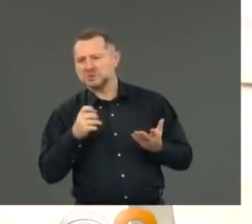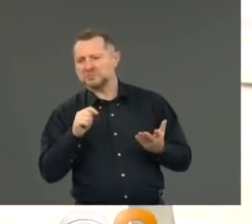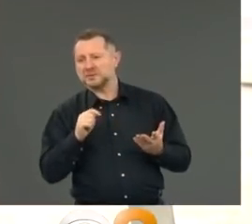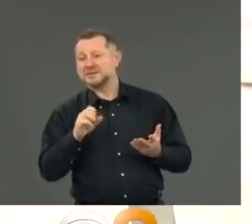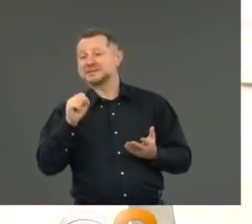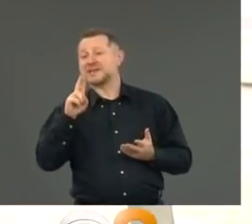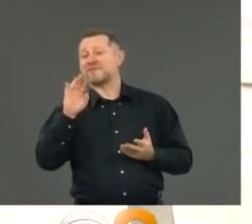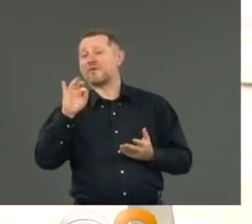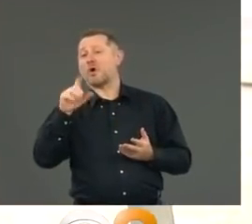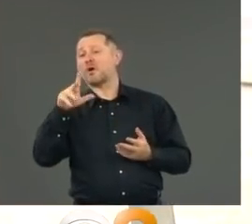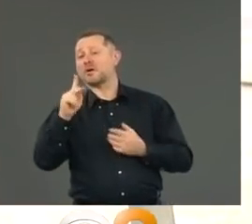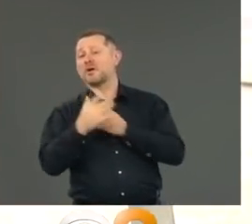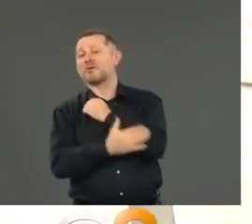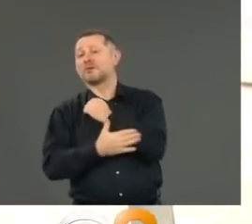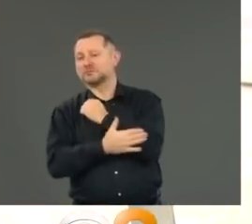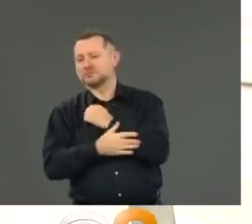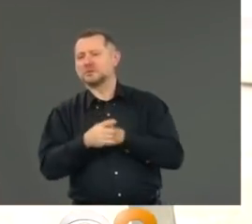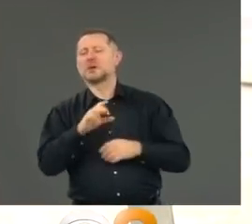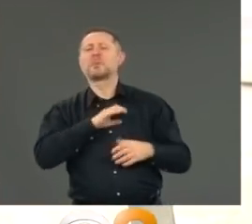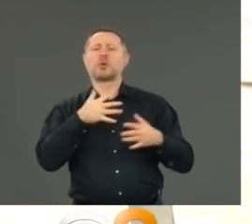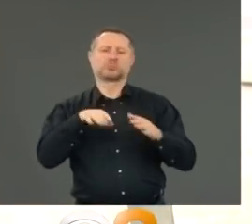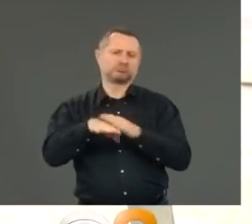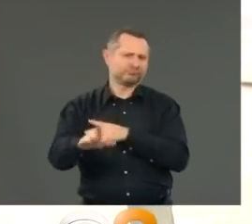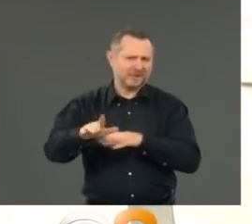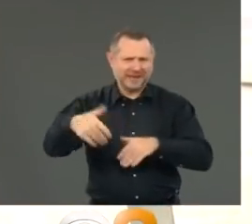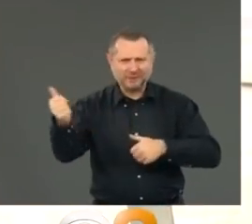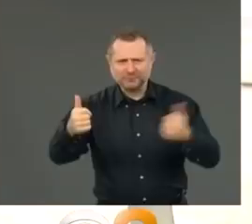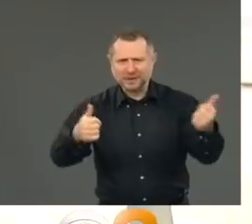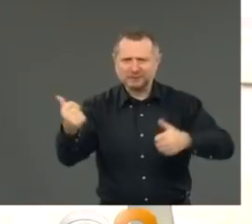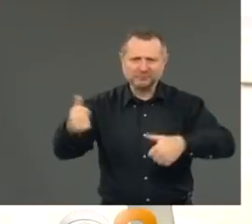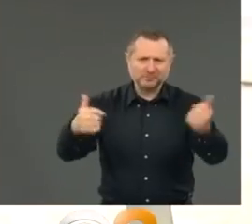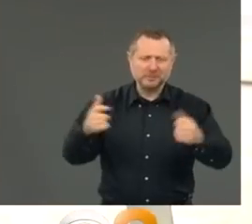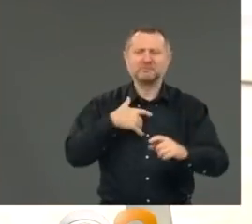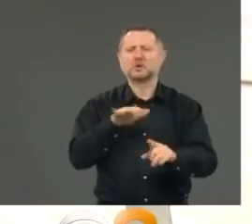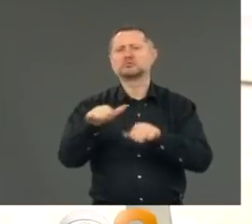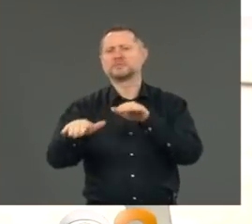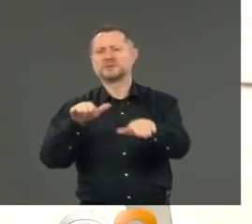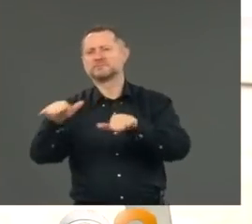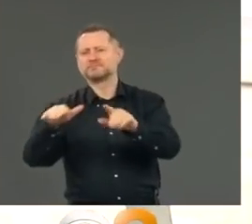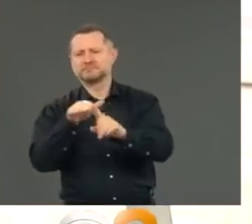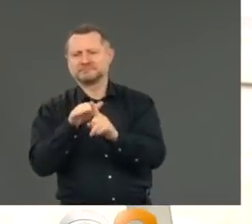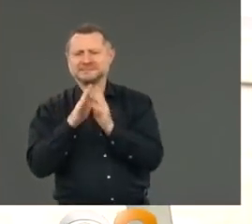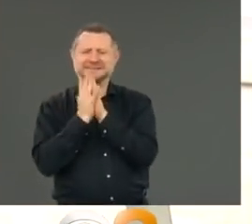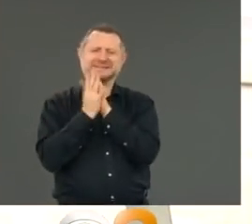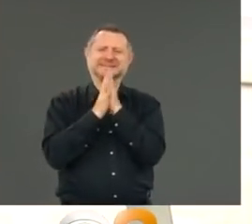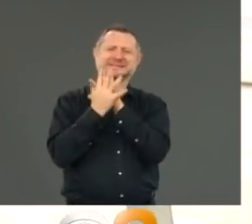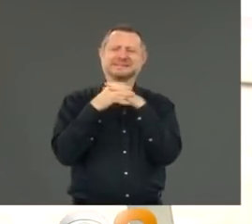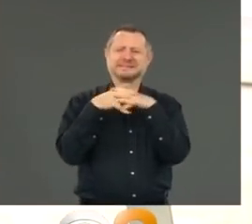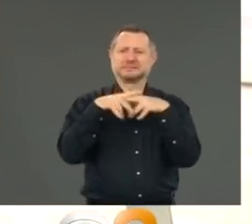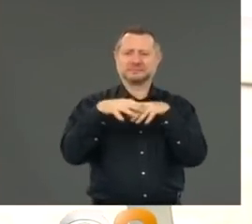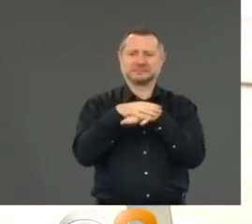FRIDAY AND PATRONS WERE ALLOWED TO COME INSIDE TO PICK UP FOOD AND THAT WAS WHAT WAS CONVEYED